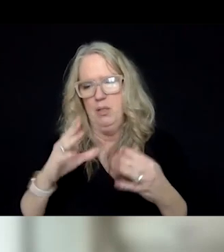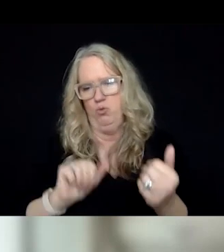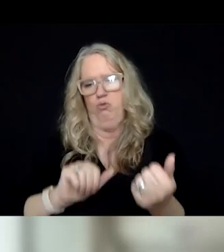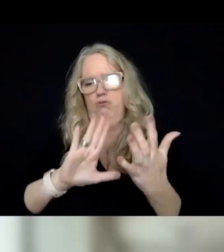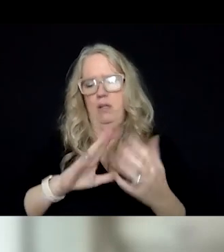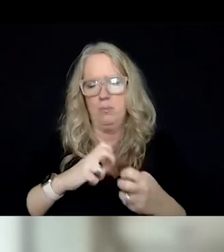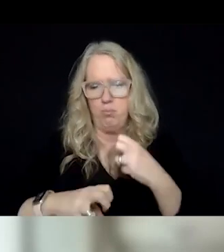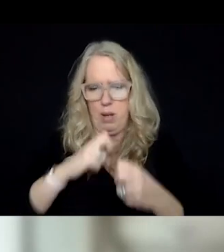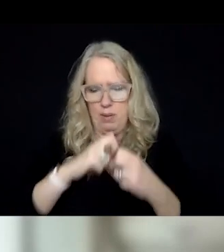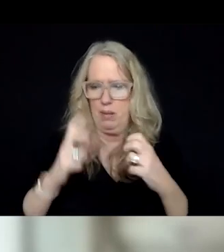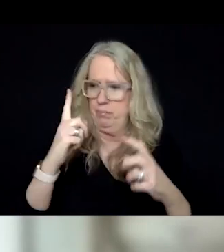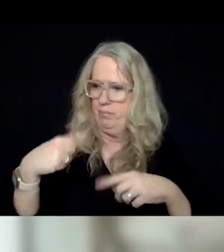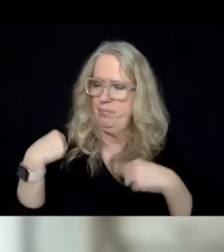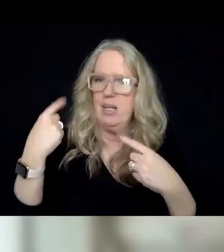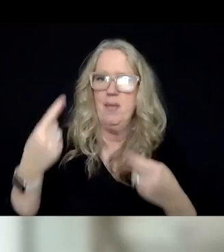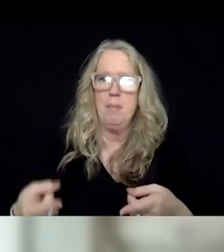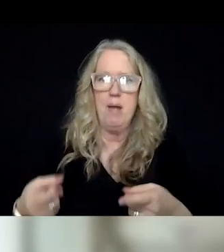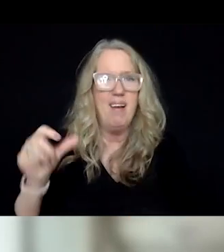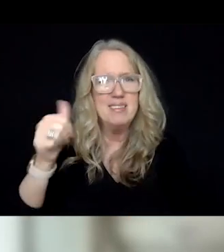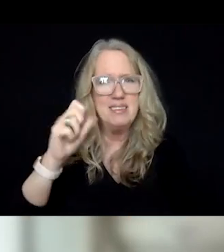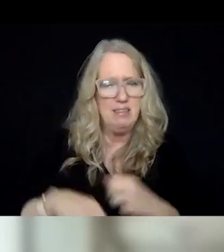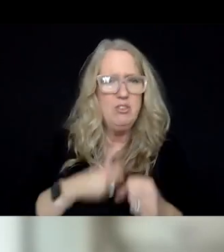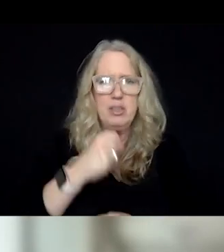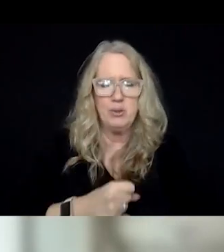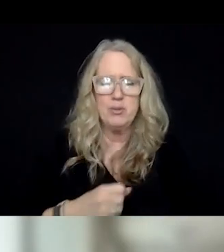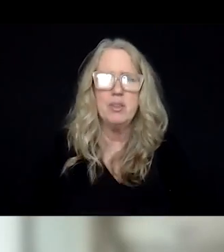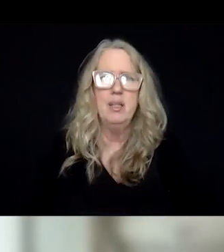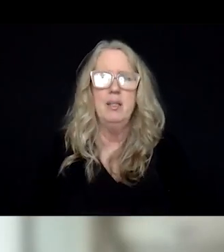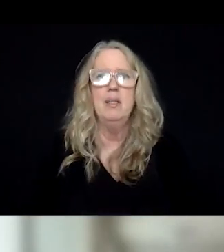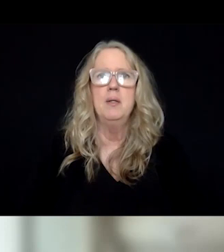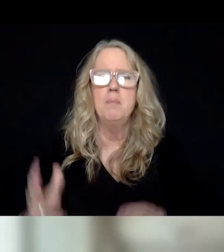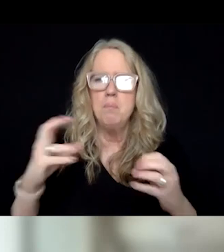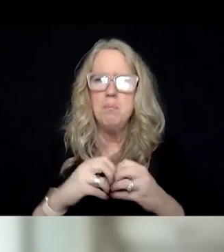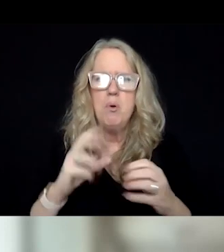ESPECIALLY OVER THE LAST TEN YEARS OR SO. INVESTMENTS IN LAW ENFORCEMENT TRAINING,